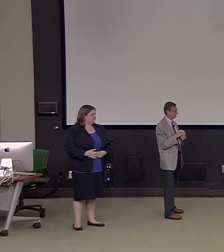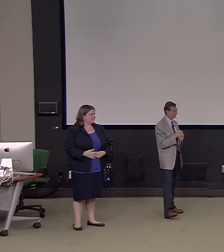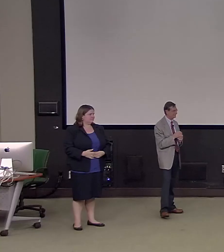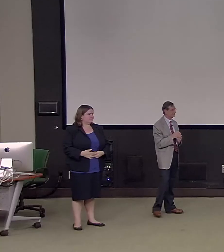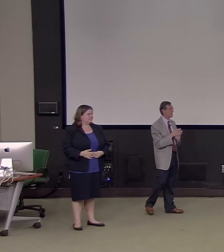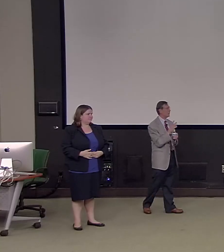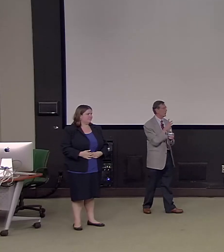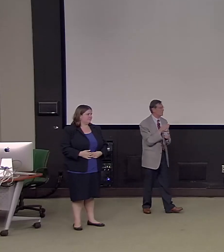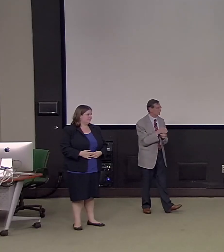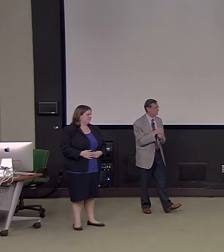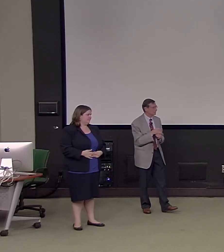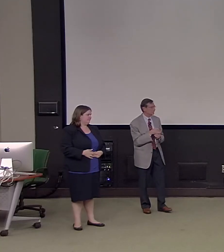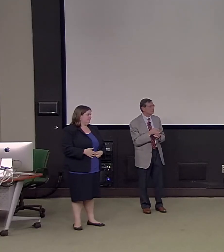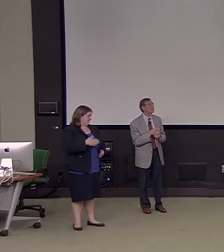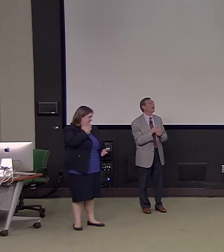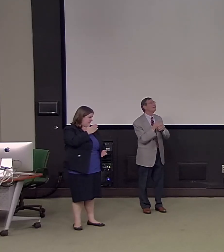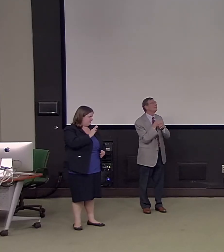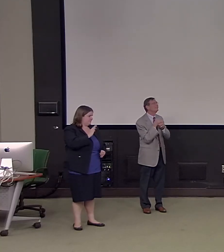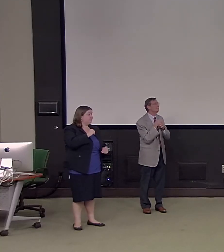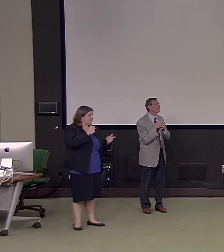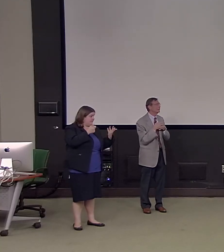Thank you. Yeah.